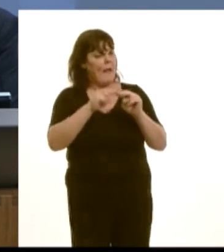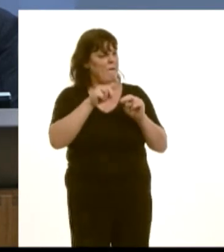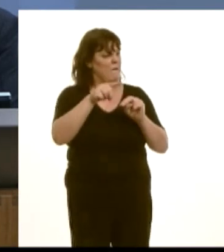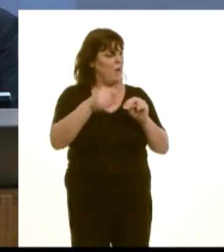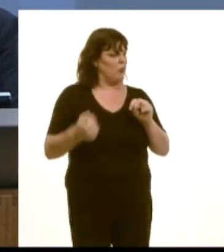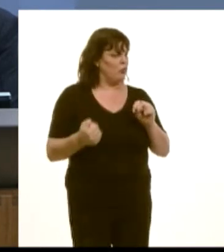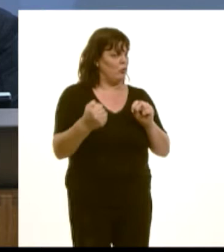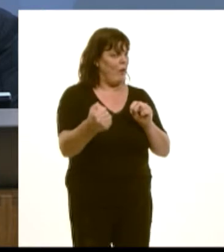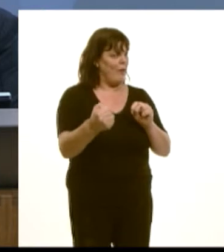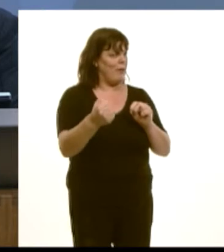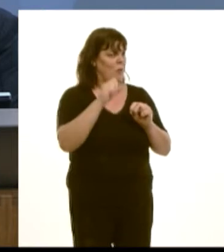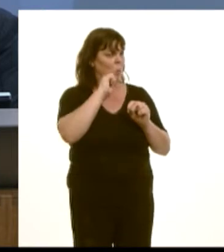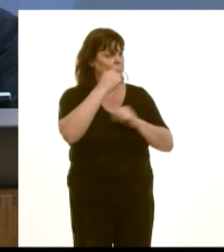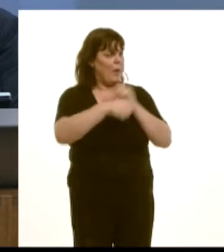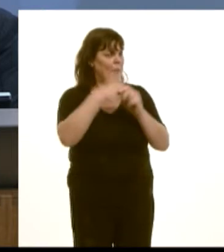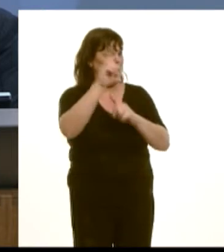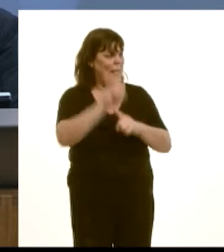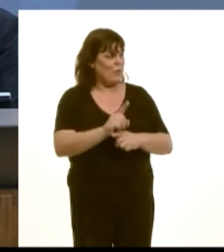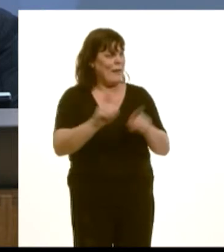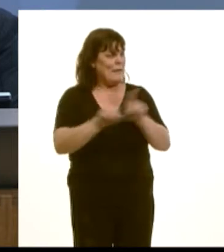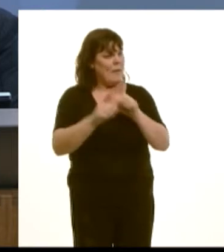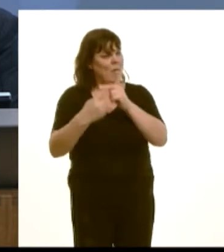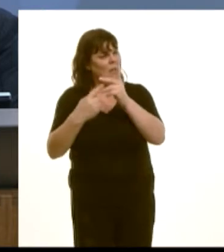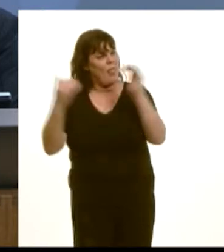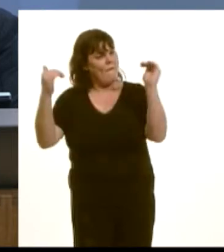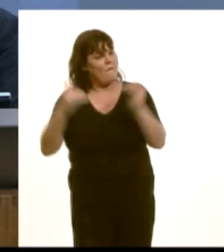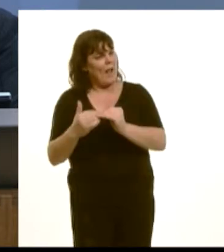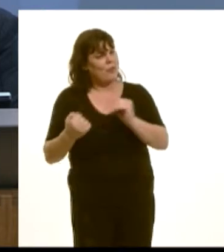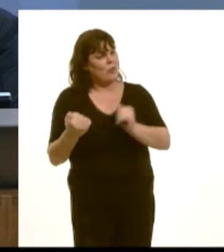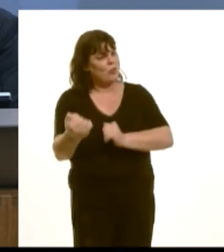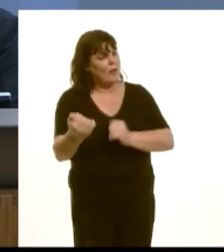electrification process that will be ongoing in the Valleys area, because, obviously, the